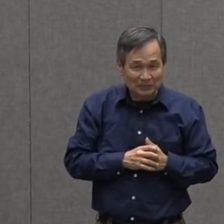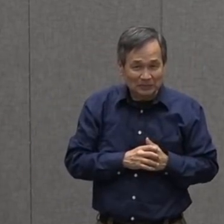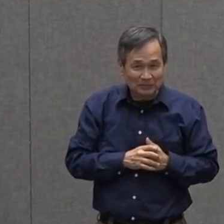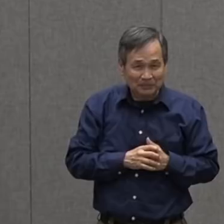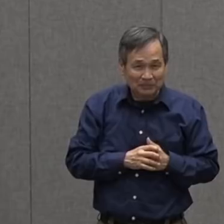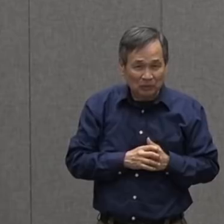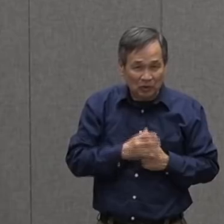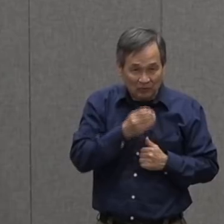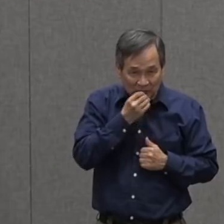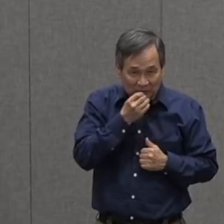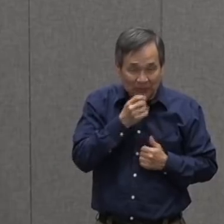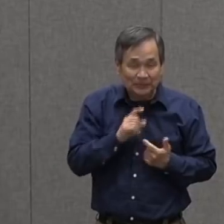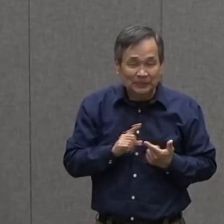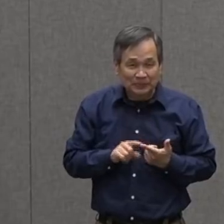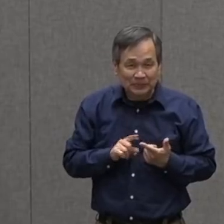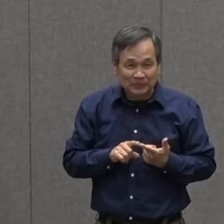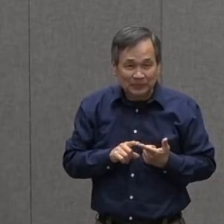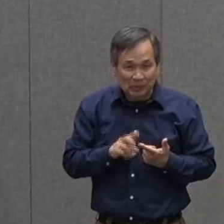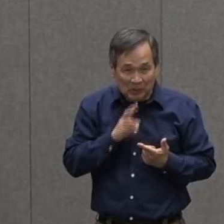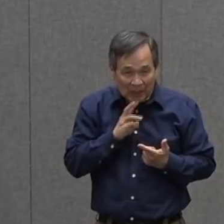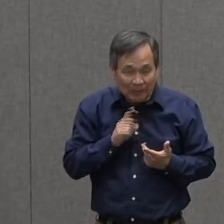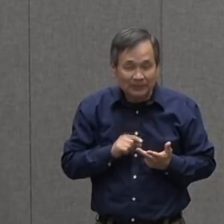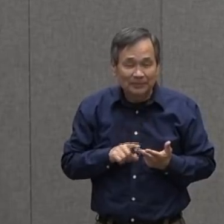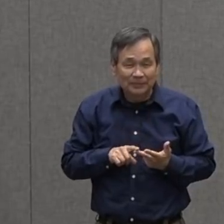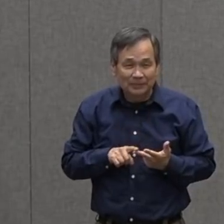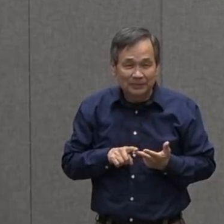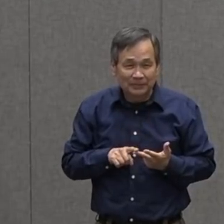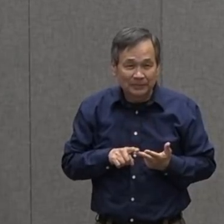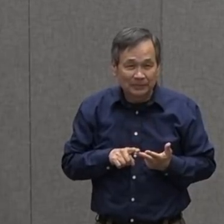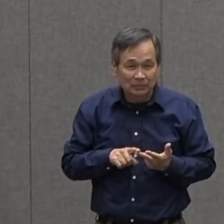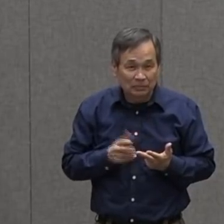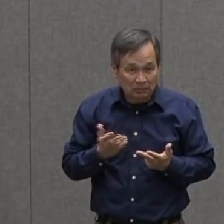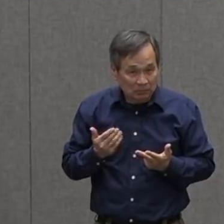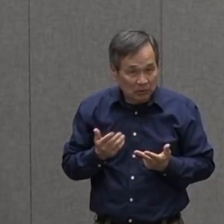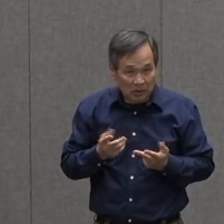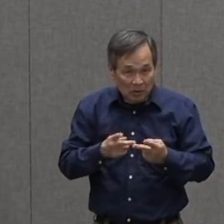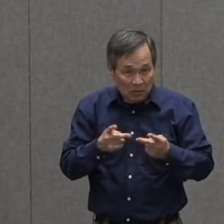Food, water, maybe a place to live, kind of like us?